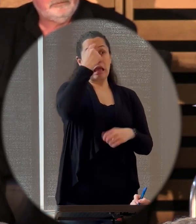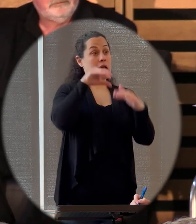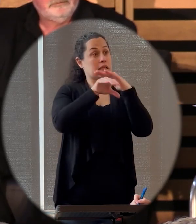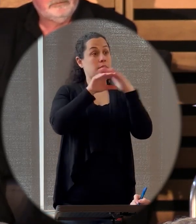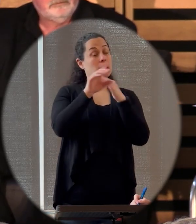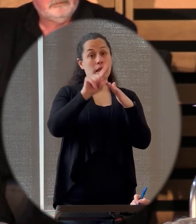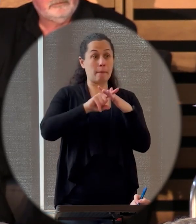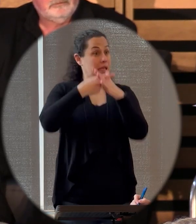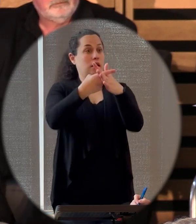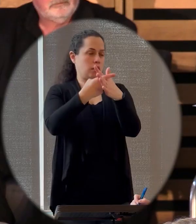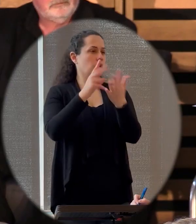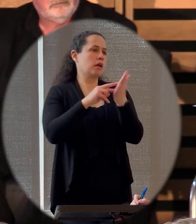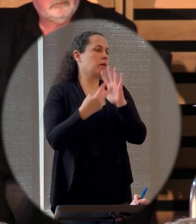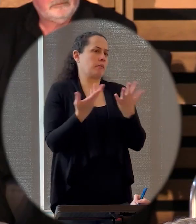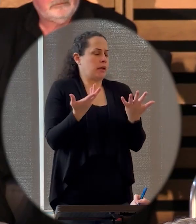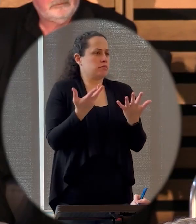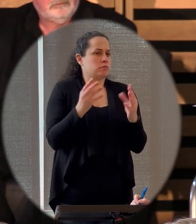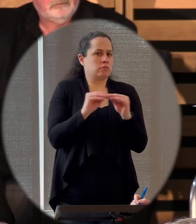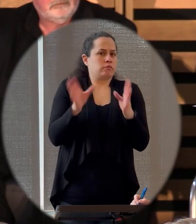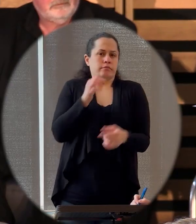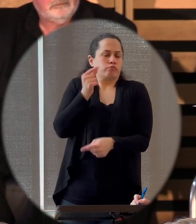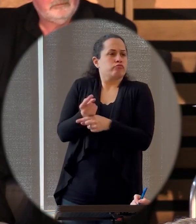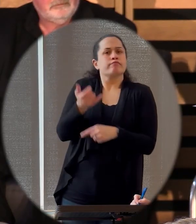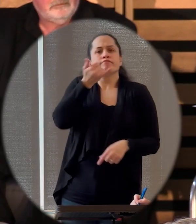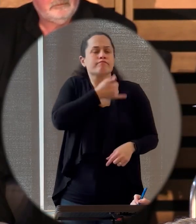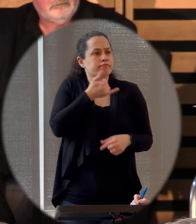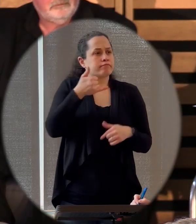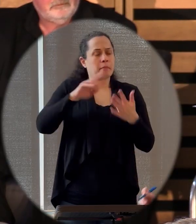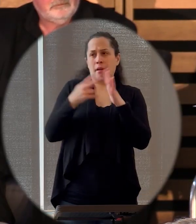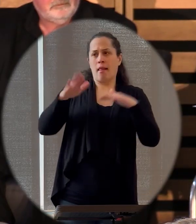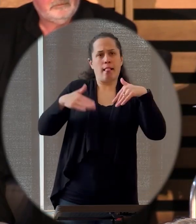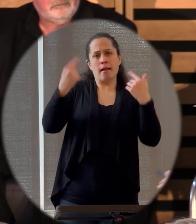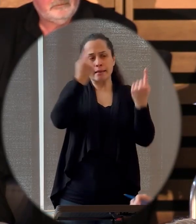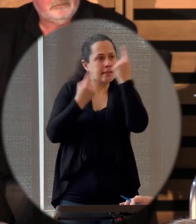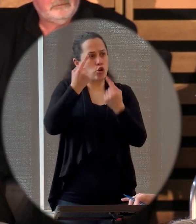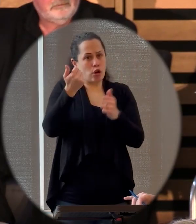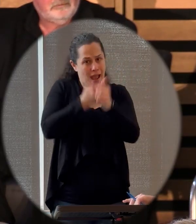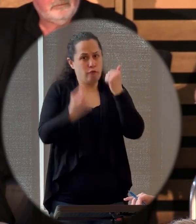we've gotten it wrong. It means that we haven't considered everyone. And if Canada is going to